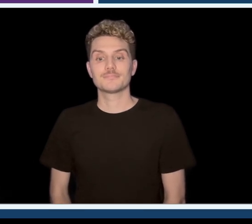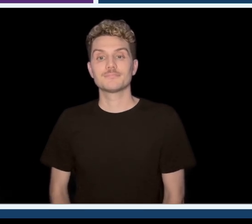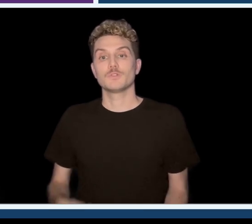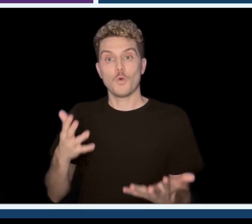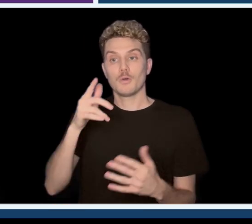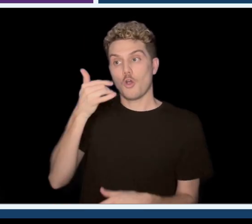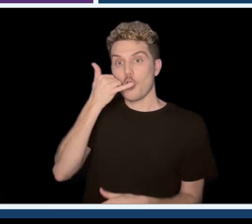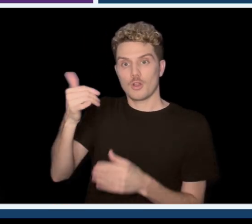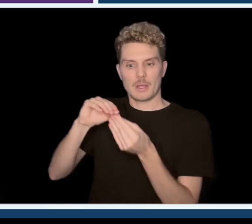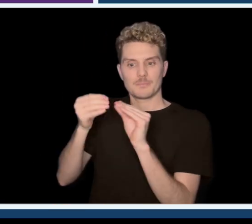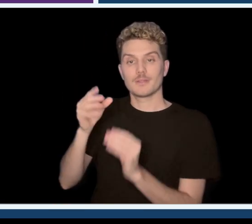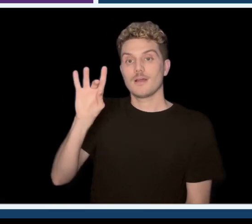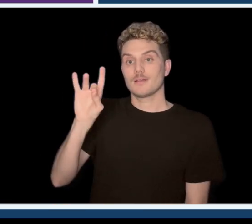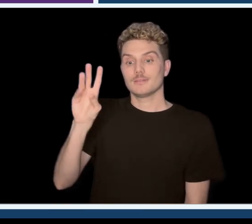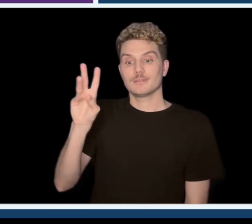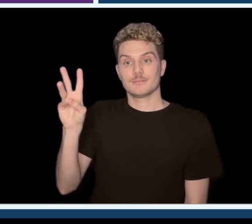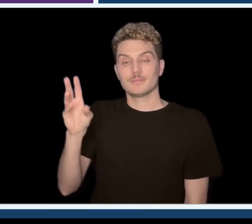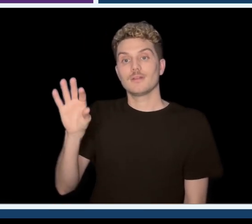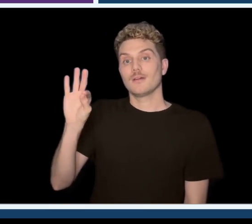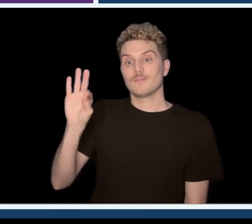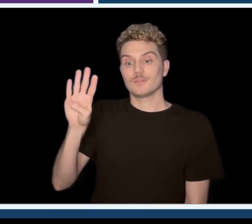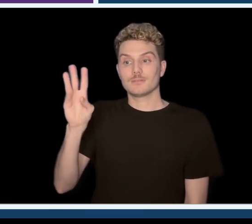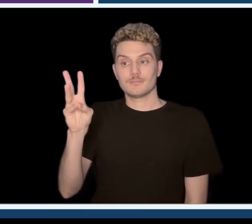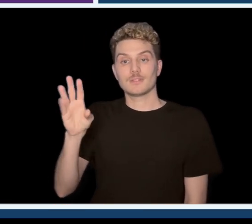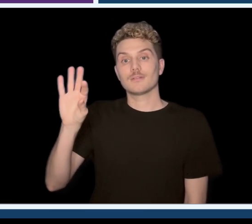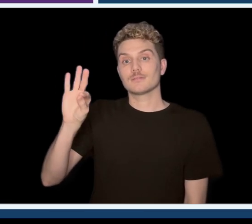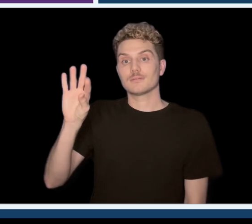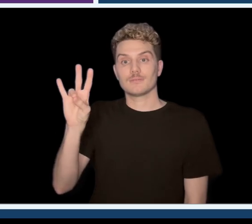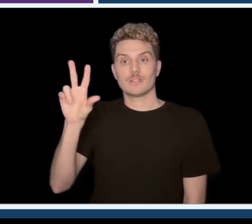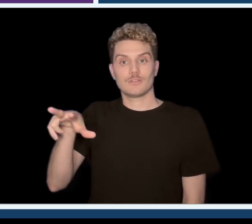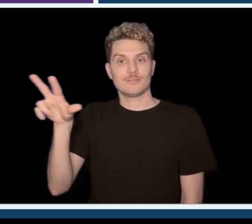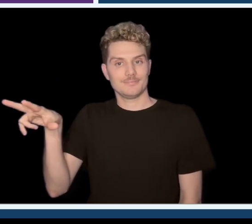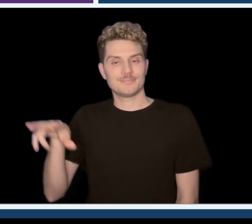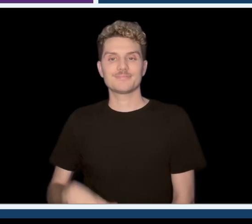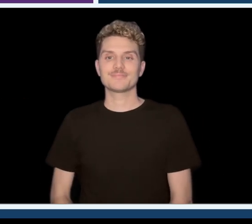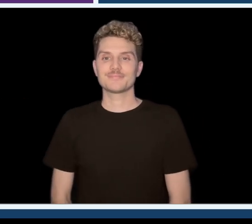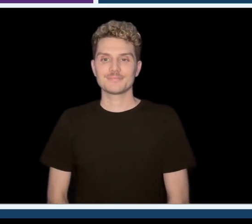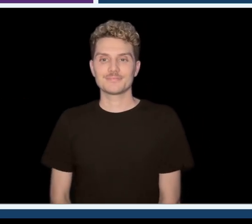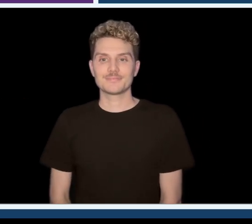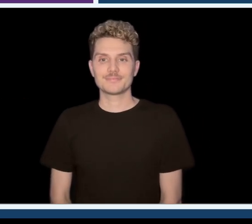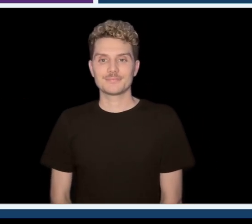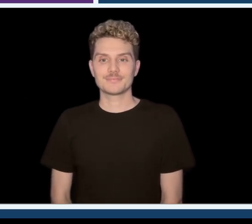or call (866) 946-9733.